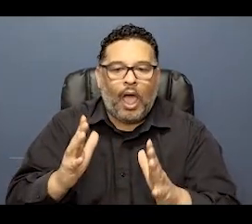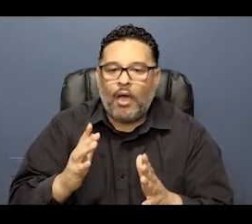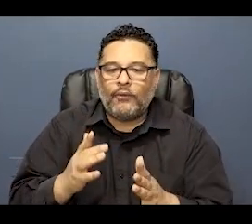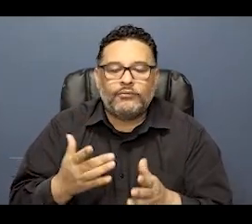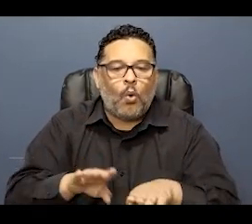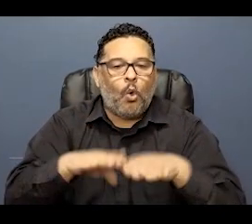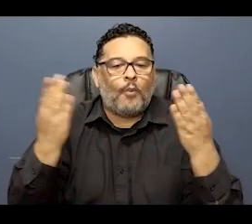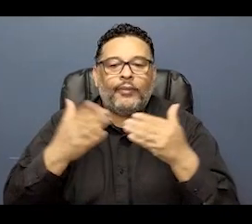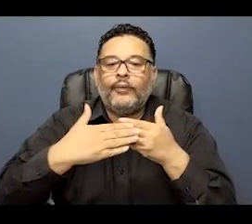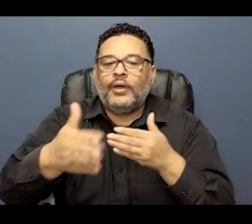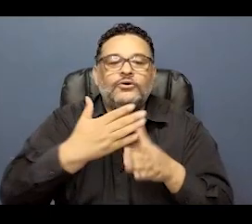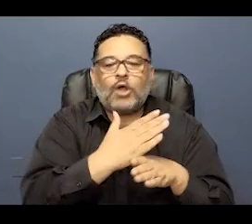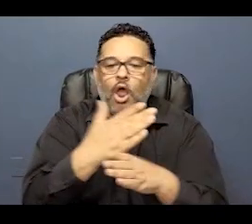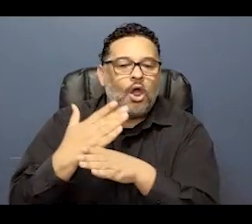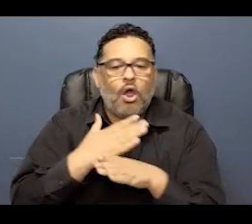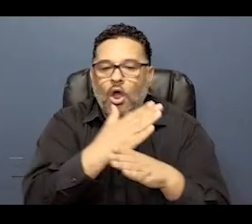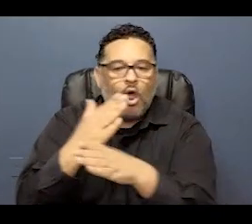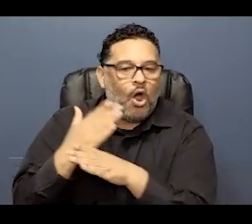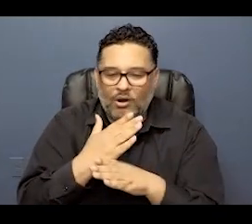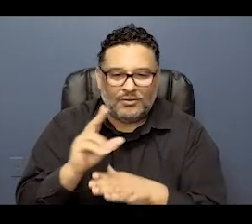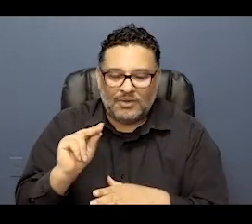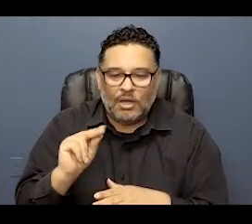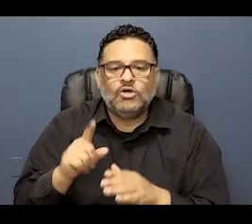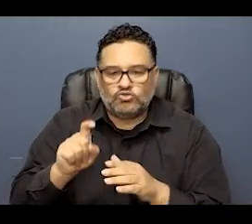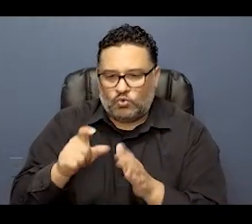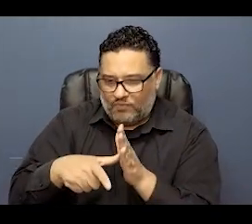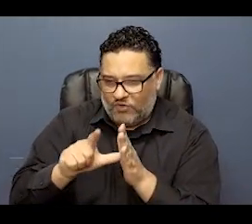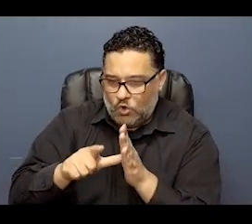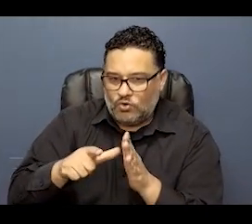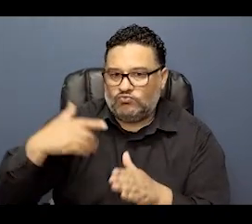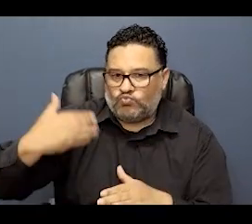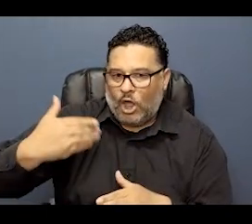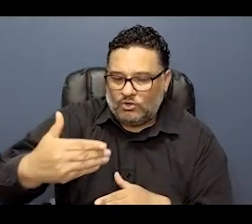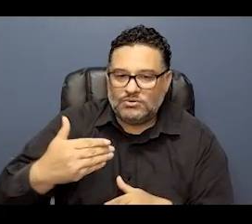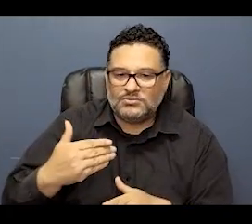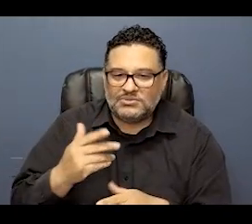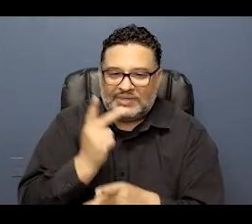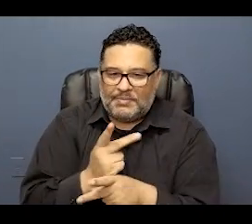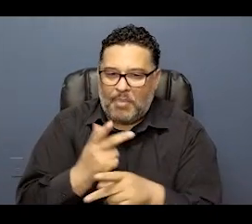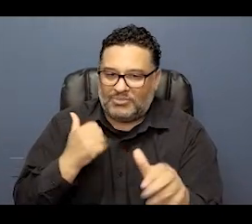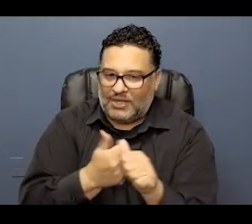and they should be reviewed regularly to stay up to date. Make sure participants know they have